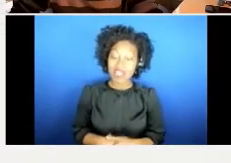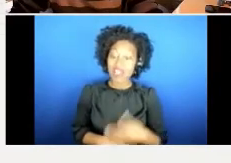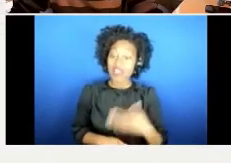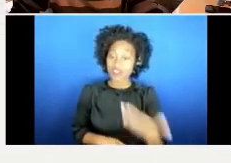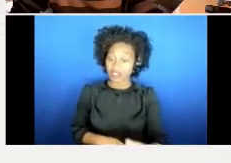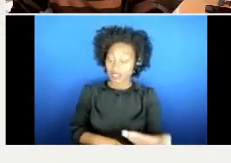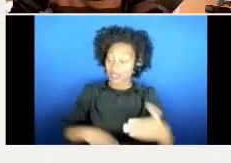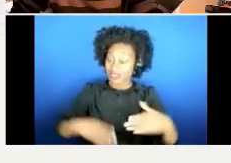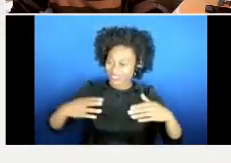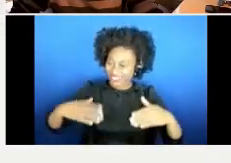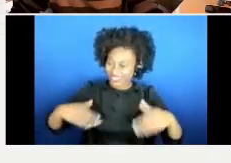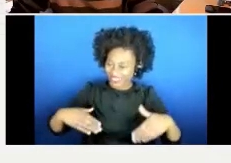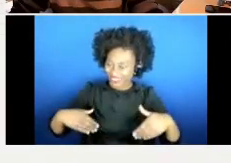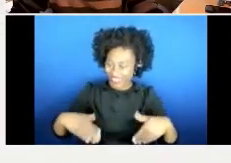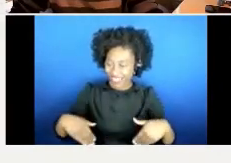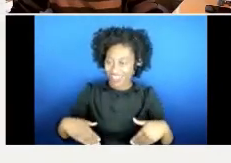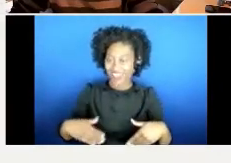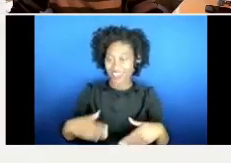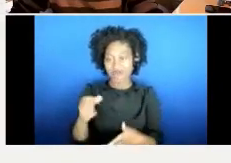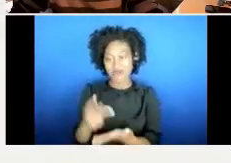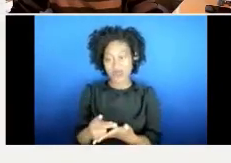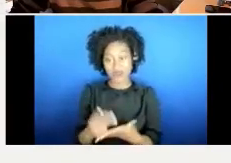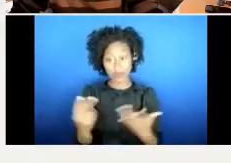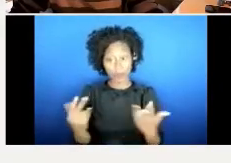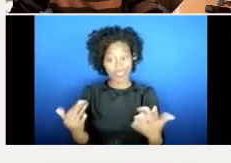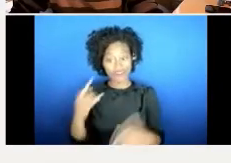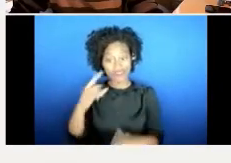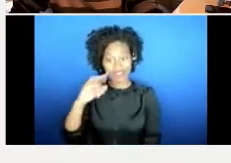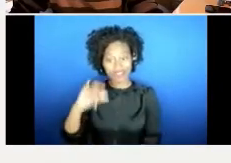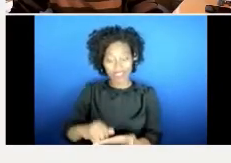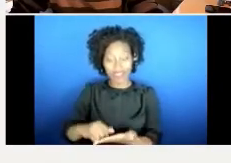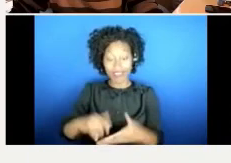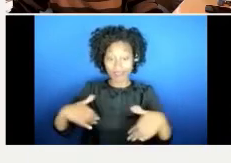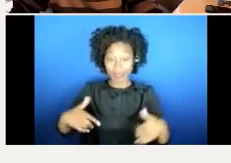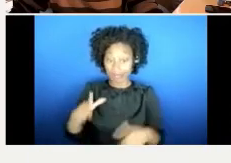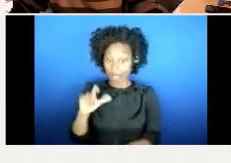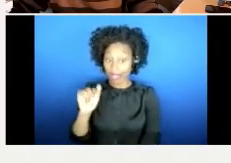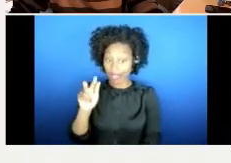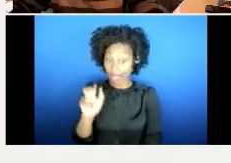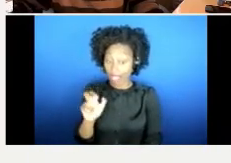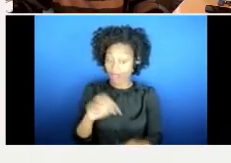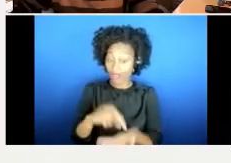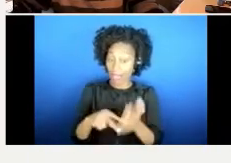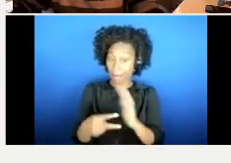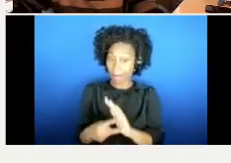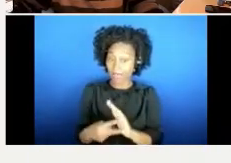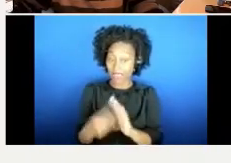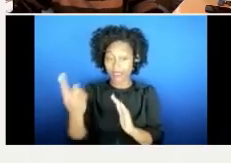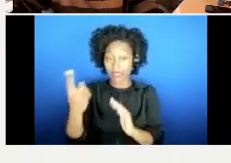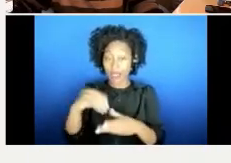waiting to be approved. It is not live yet. So somebody in the office will be approving.